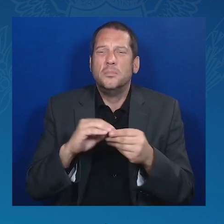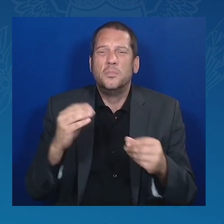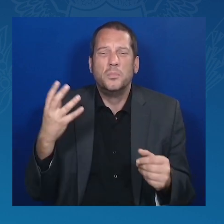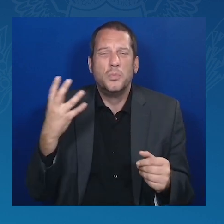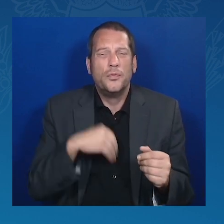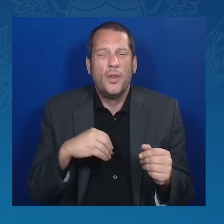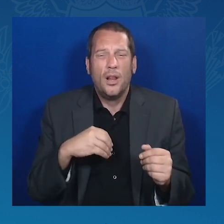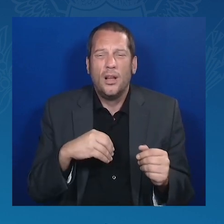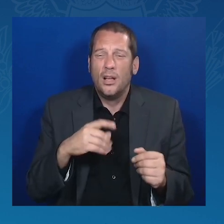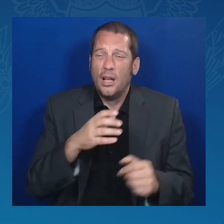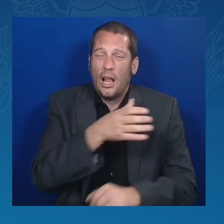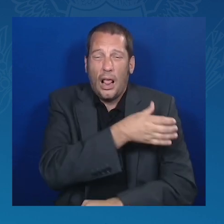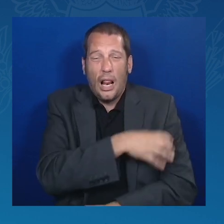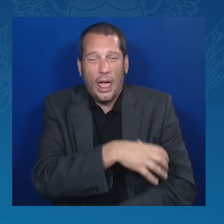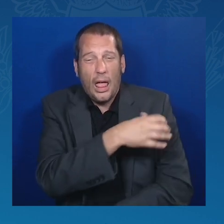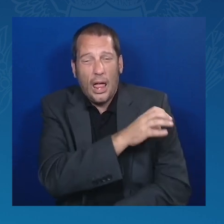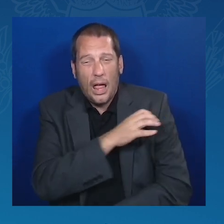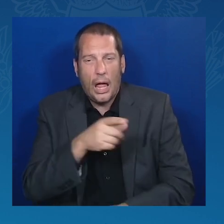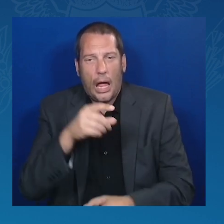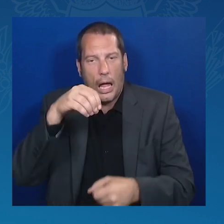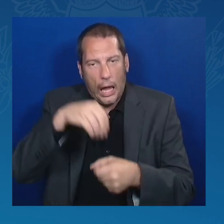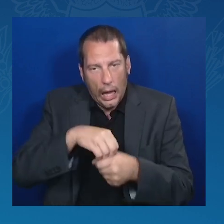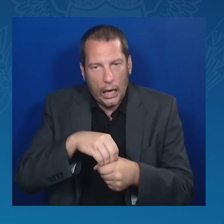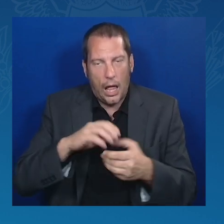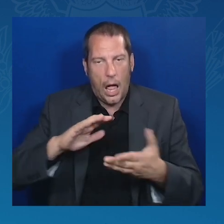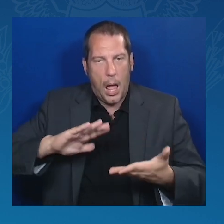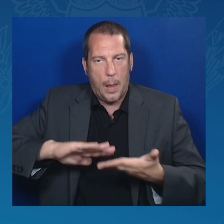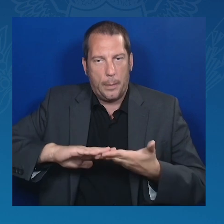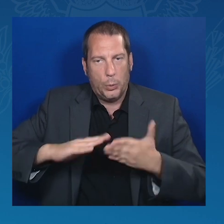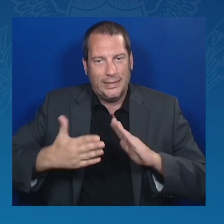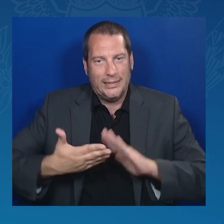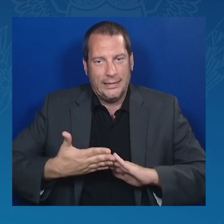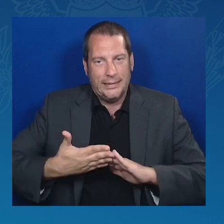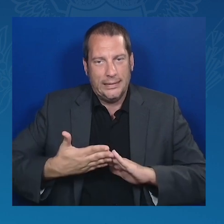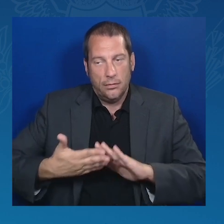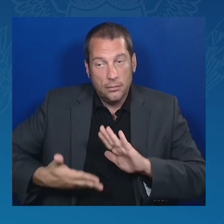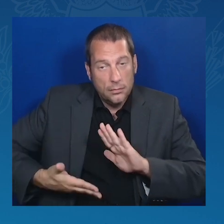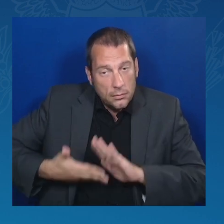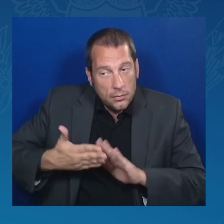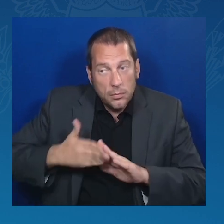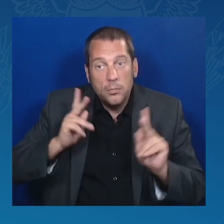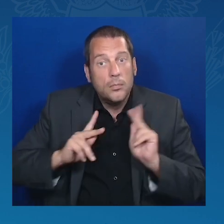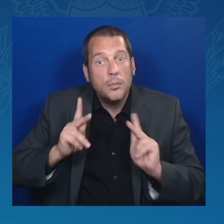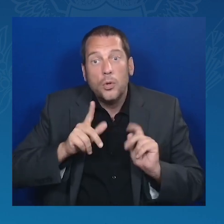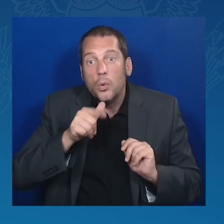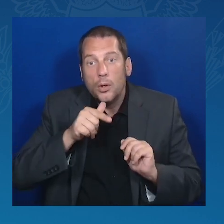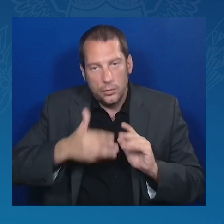run by people who understand who walks through the door,